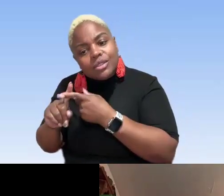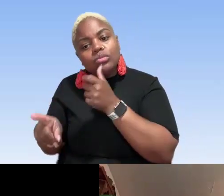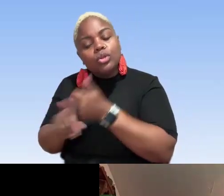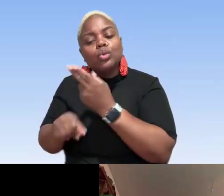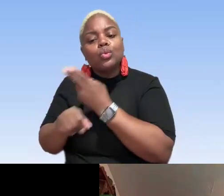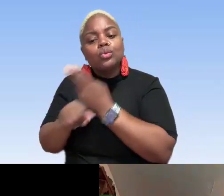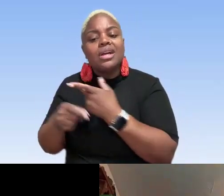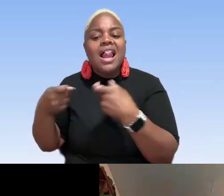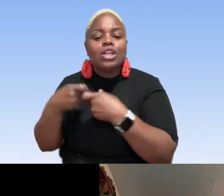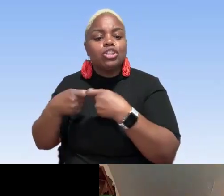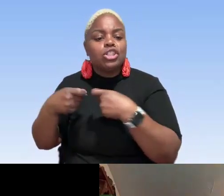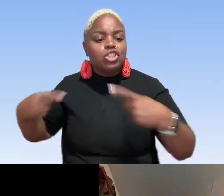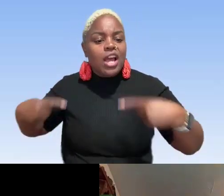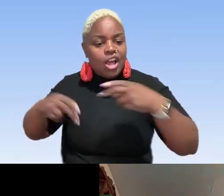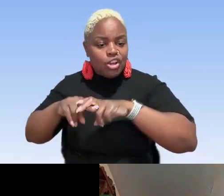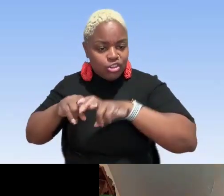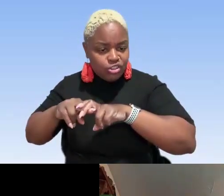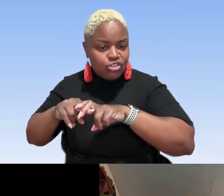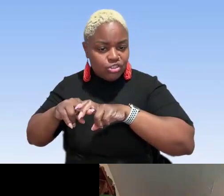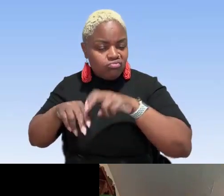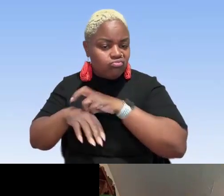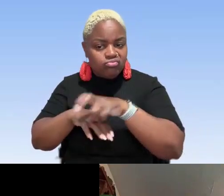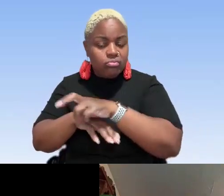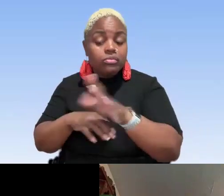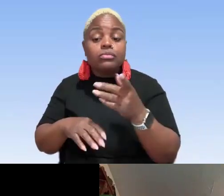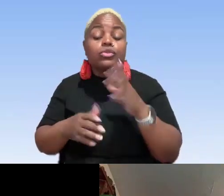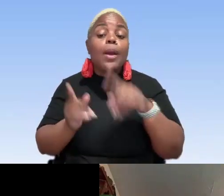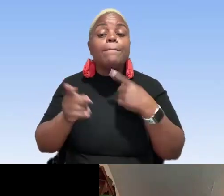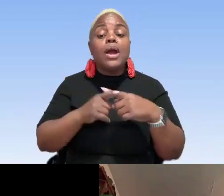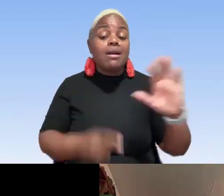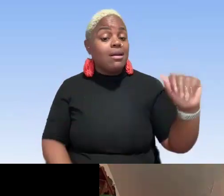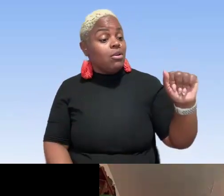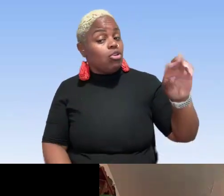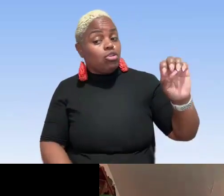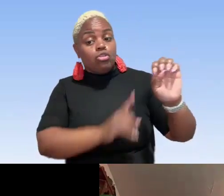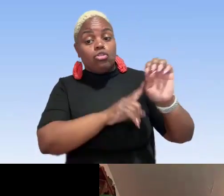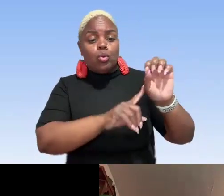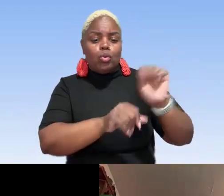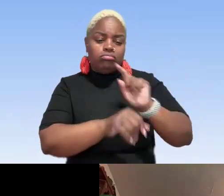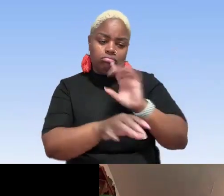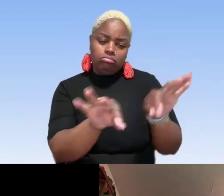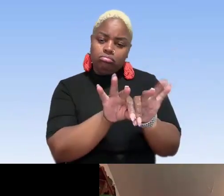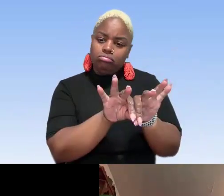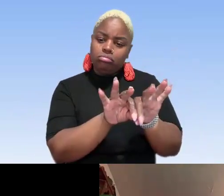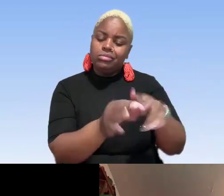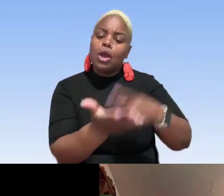Um, I think when we talk about care work, it's really important to introduce, like, which context you have worked in,